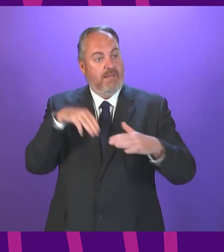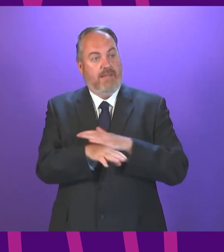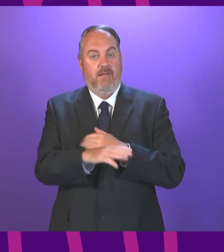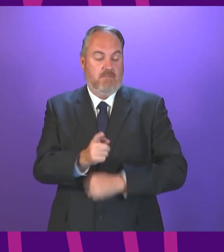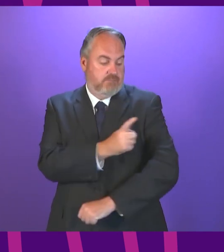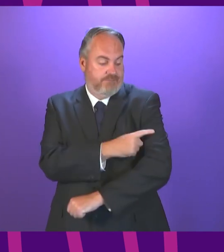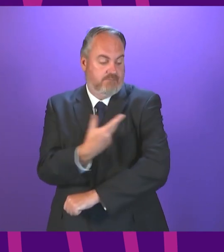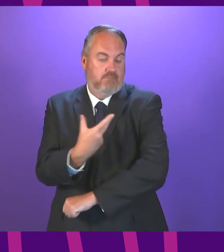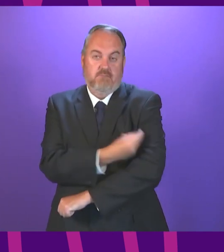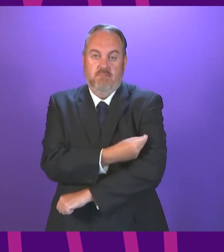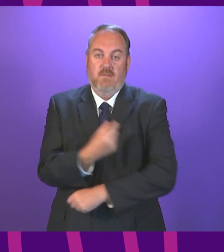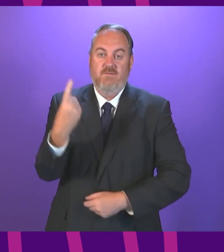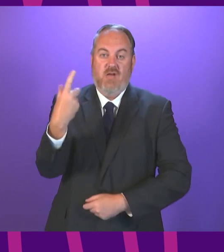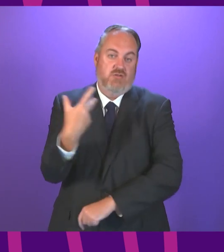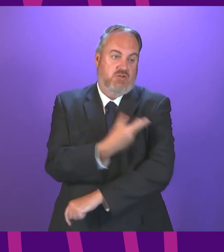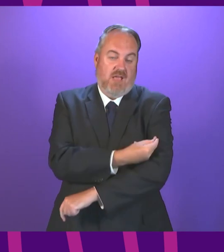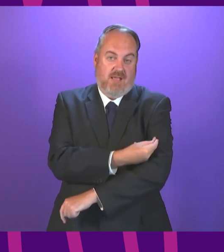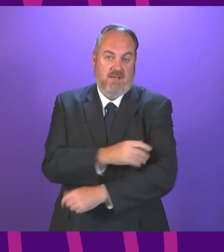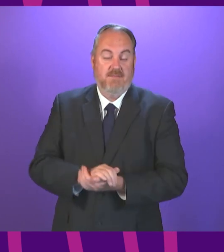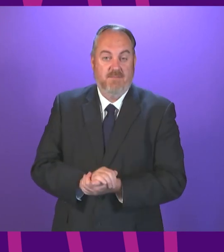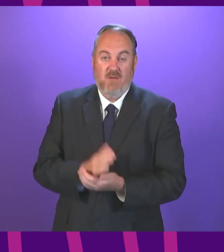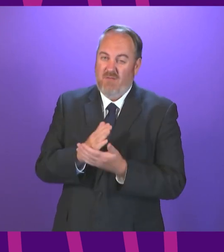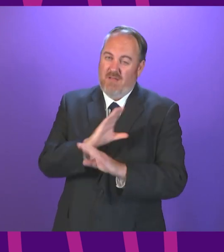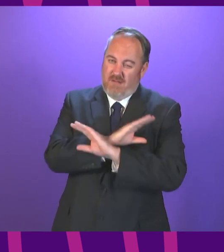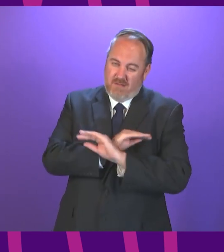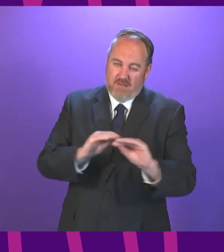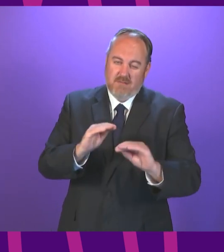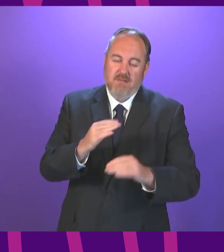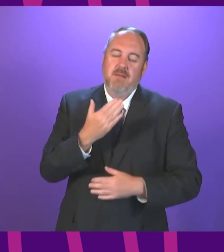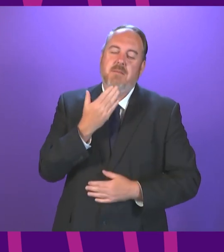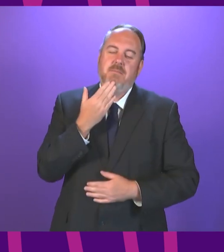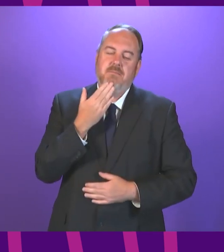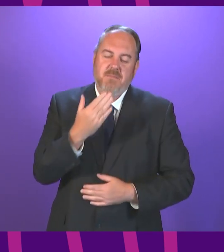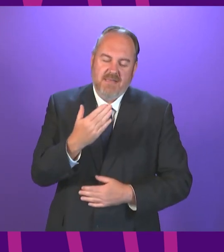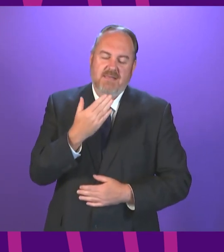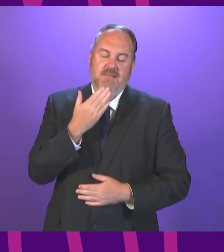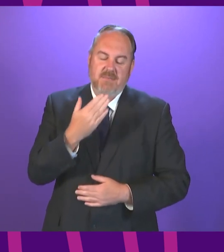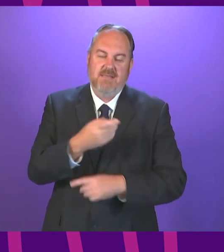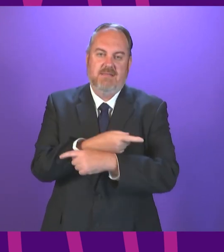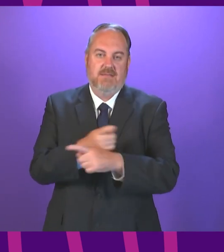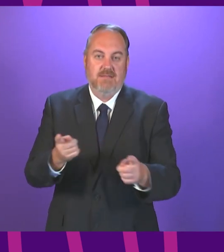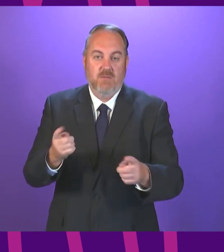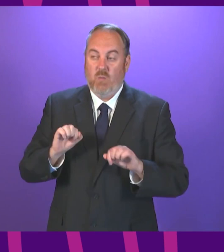or more ago. Today, I again appeal to everyone due to receive a first or second dose to get